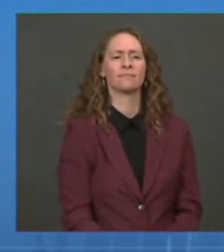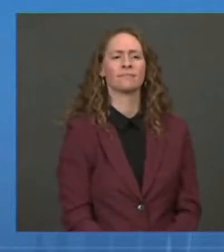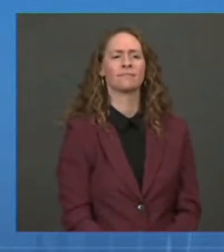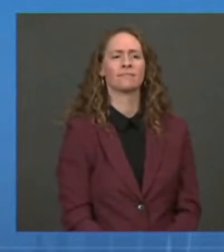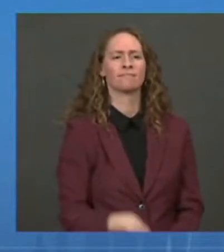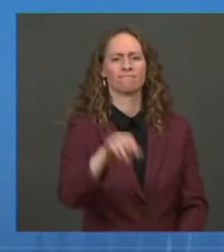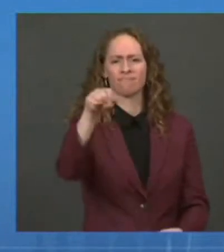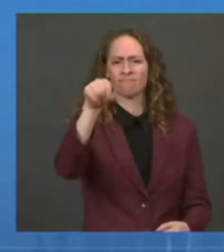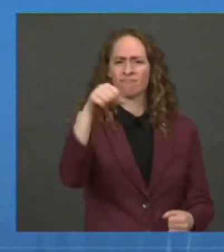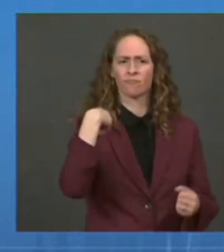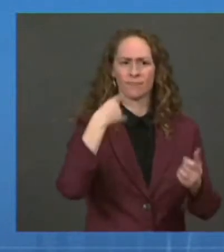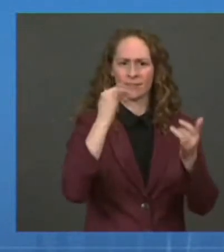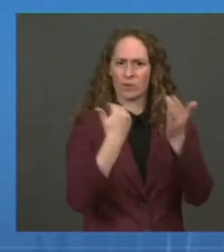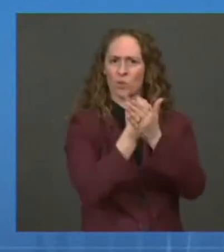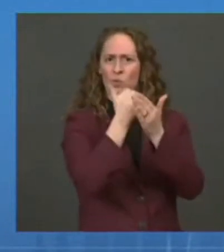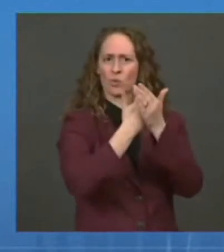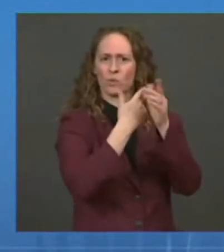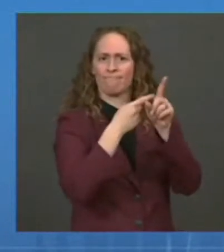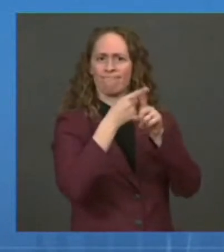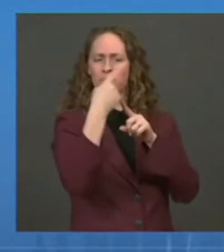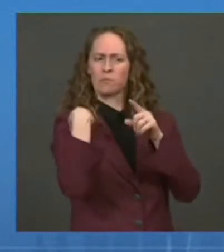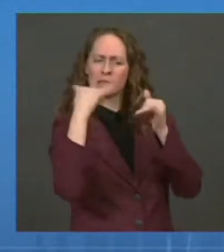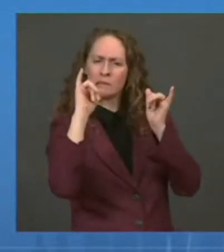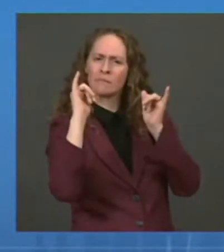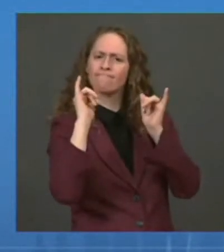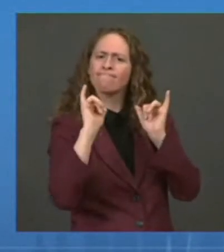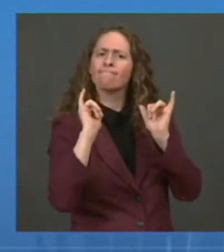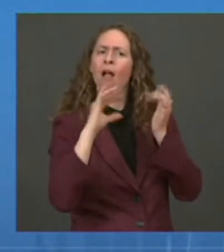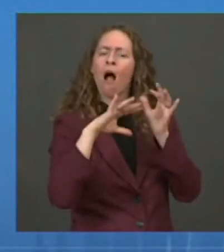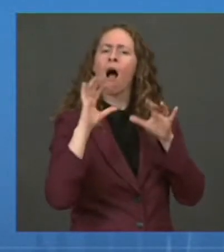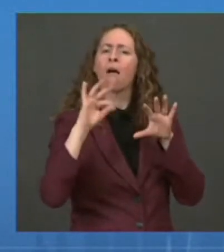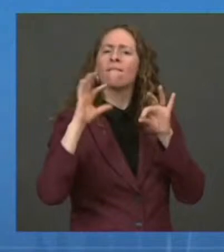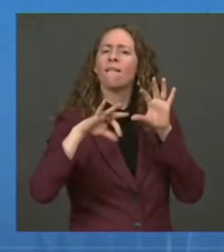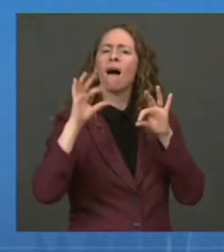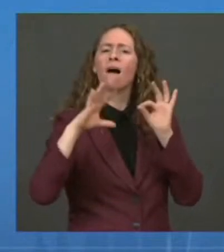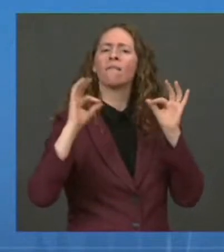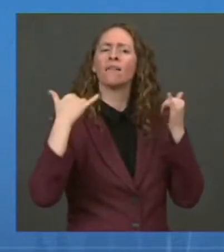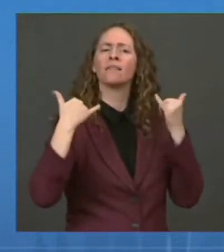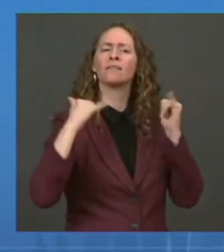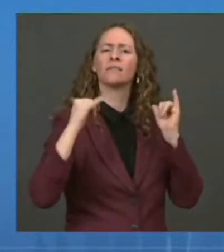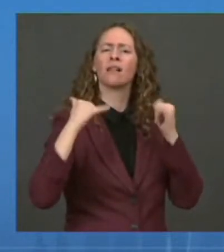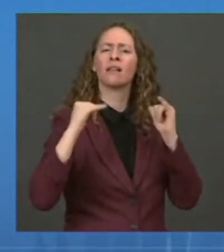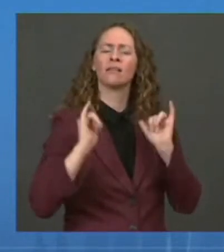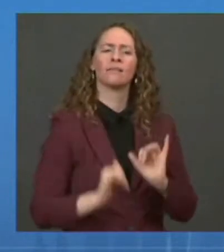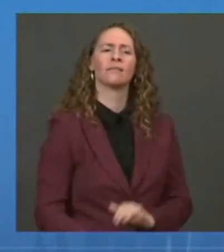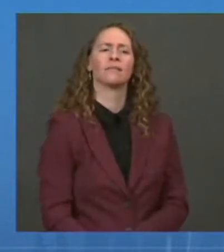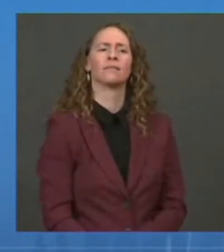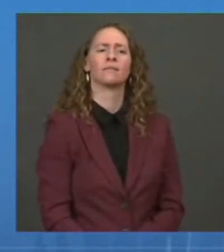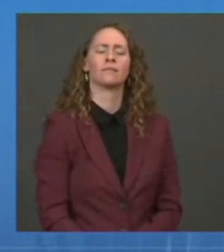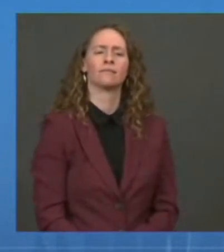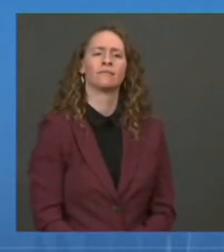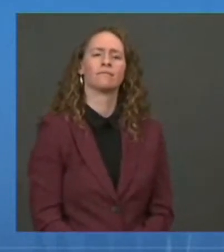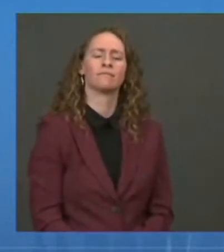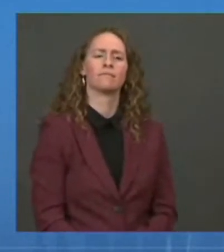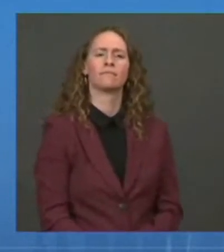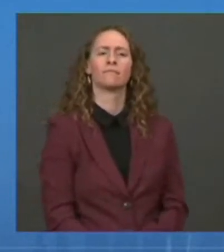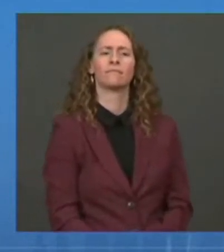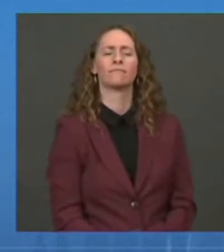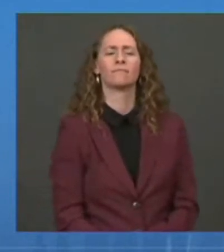COMMUNITY AND WE ARE OPTIMISTIC THAT WE WILL LEARN MUCH MORE IN THE WEEKS AHEAD AND AS WE LEARN MORE OUR ADMINISTRATION IS